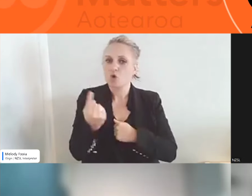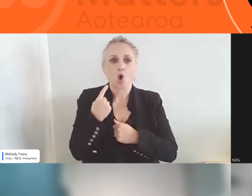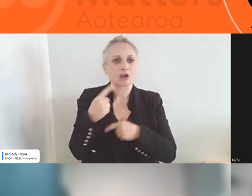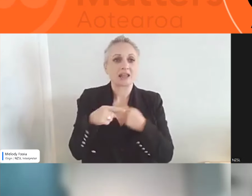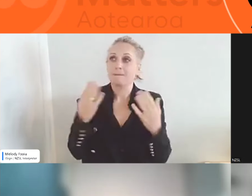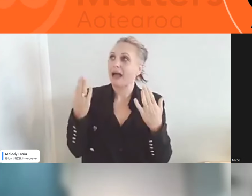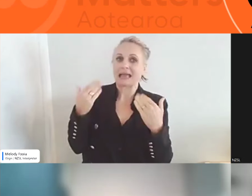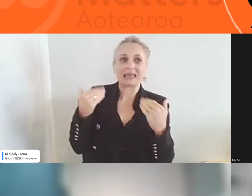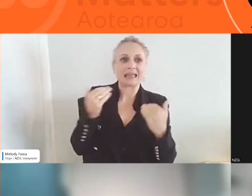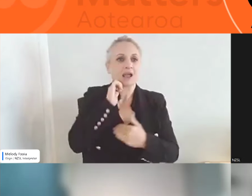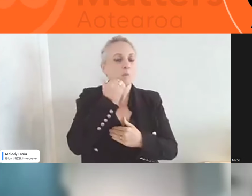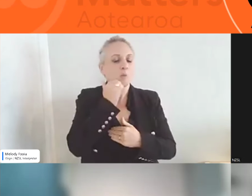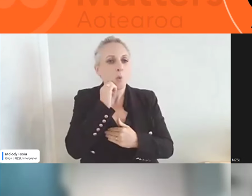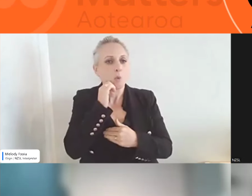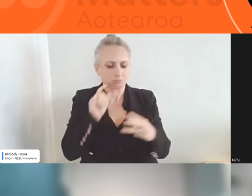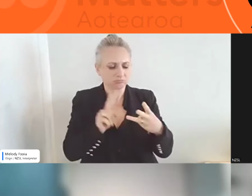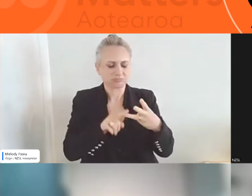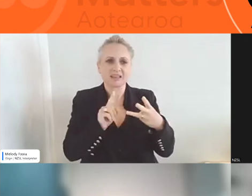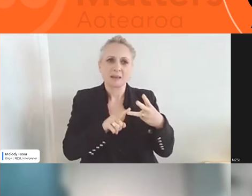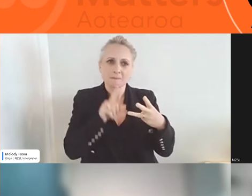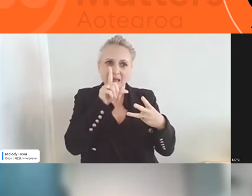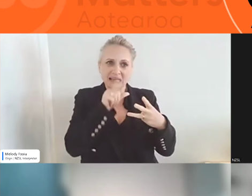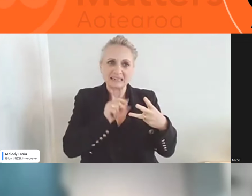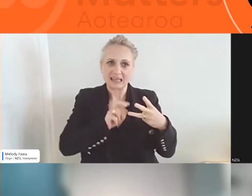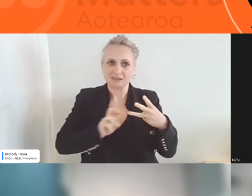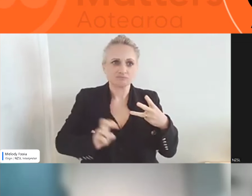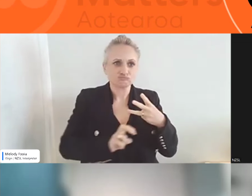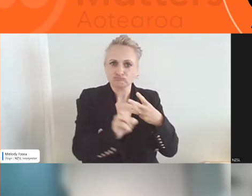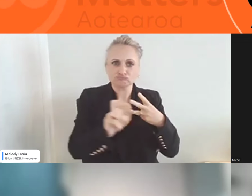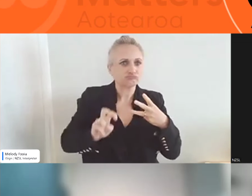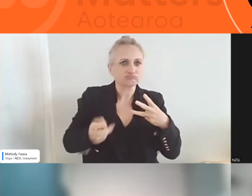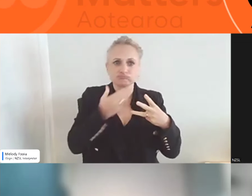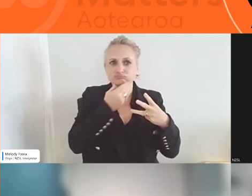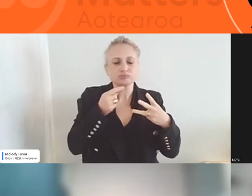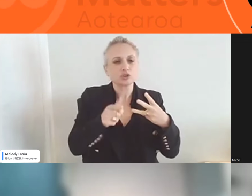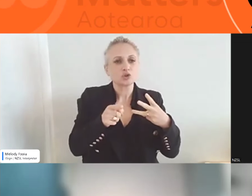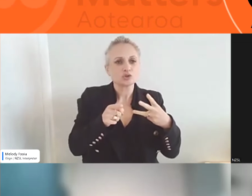your ability to get around that home and use that home. So if we